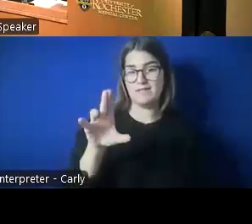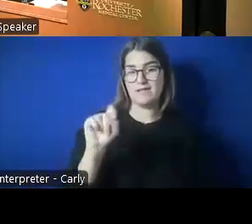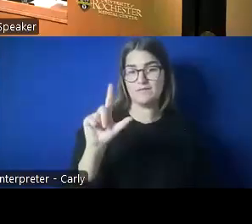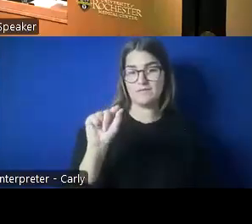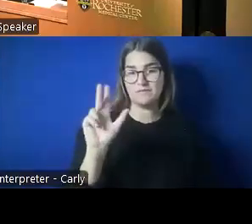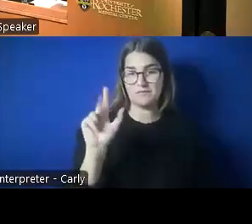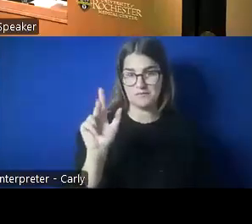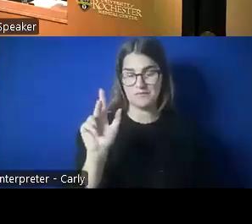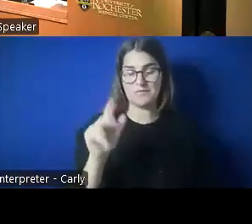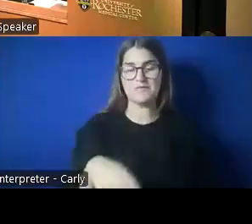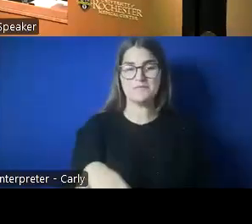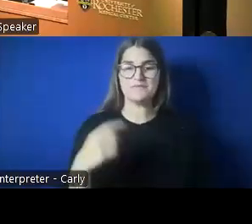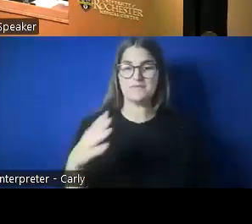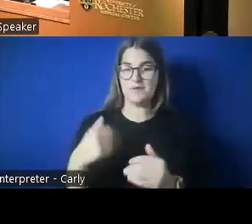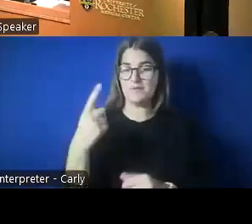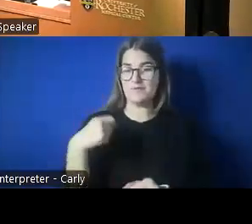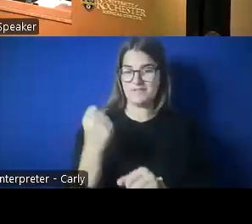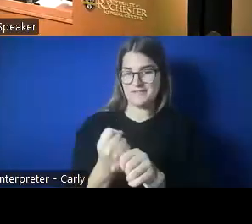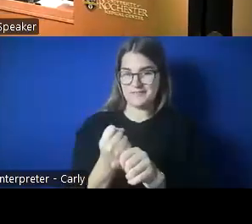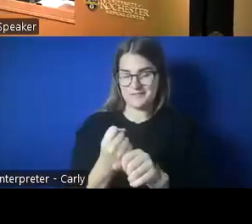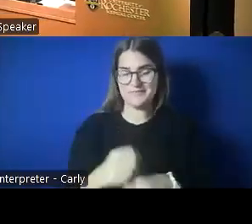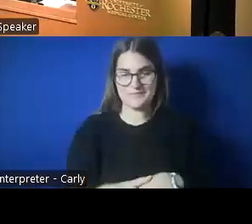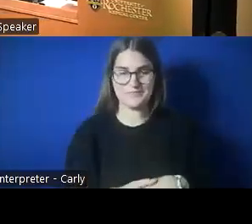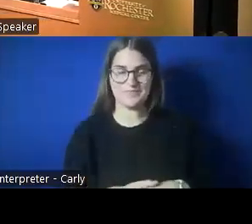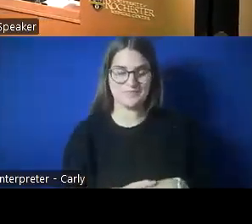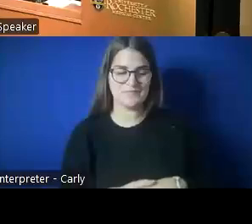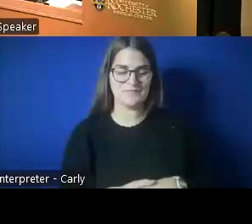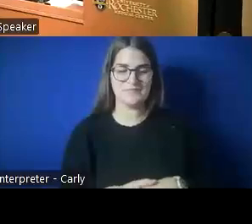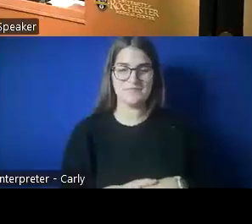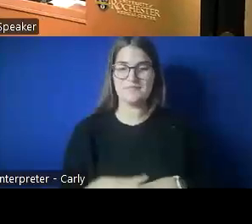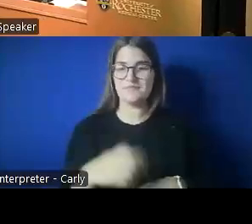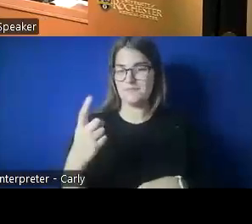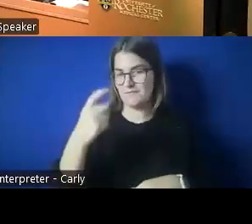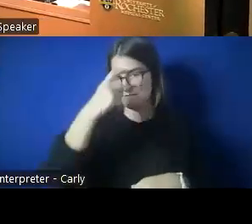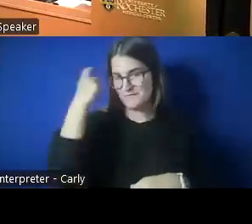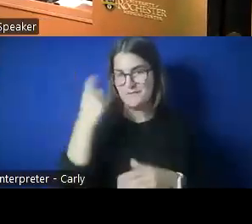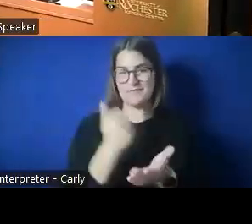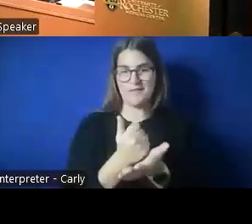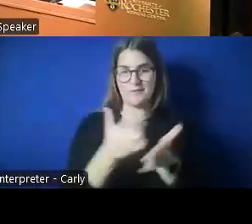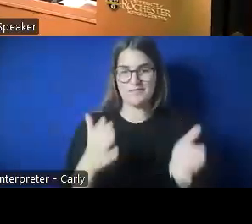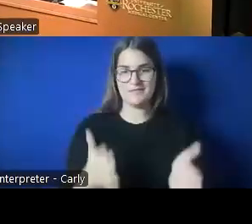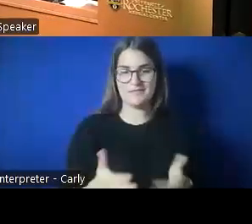just about having her oneye anniversary with us um as one of our trauma therapists um she utilizes a